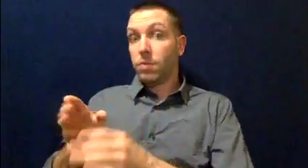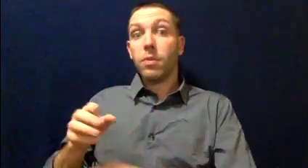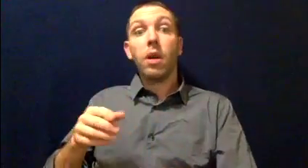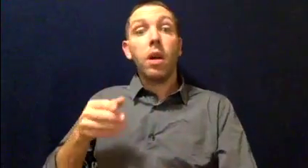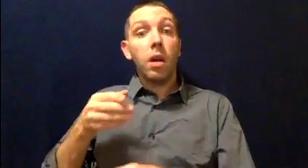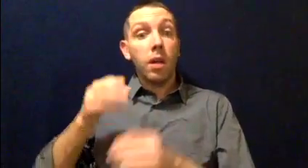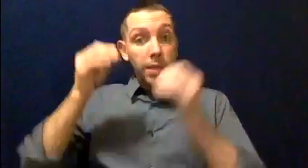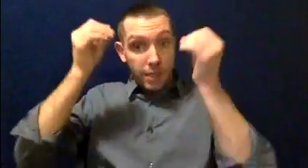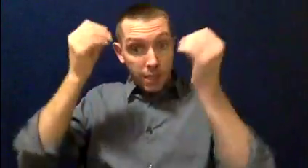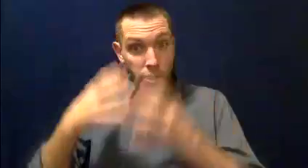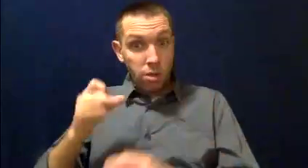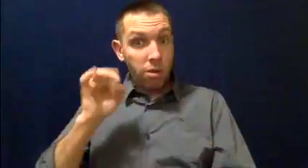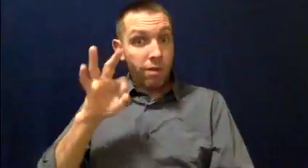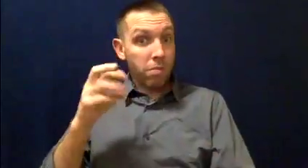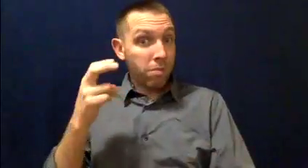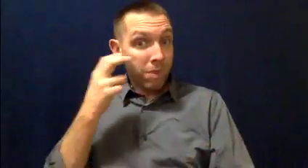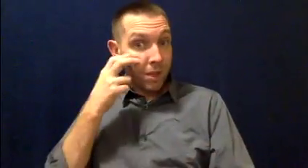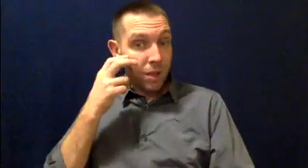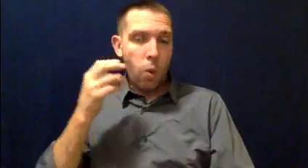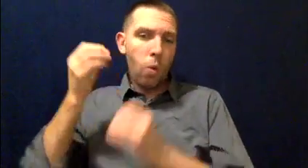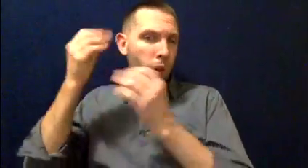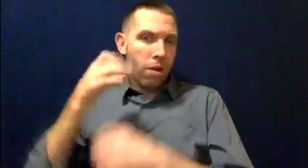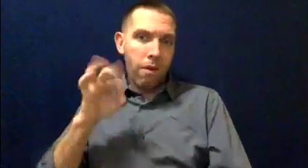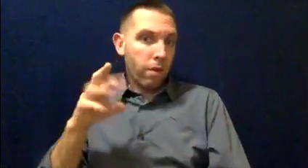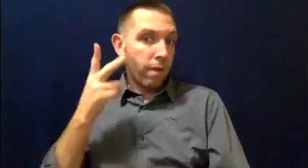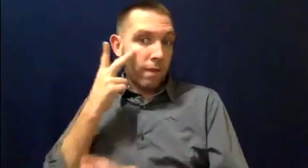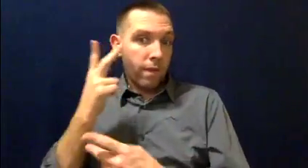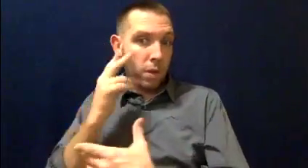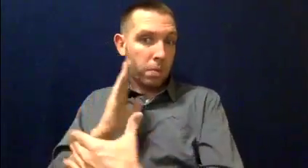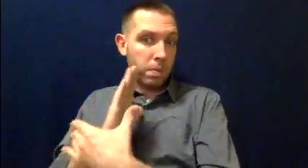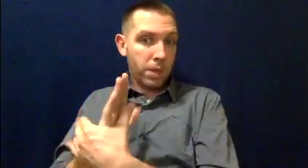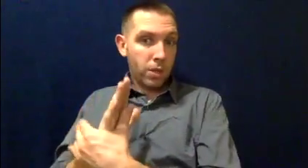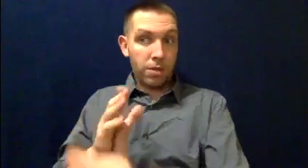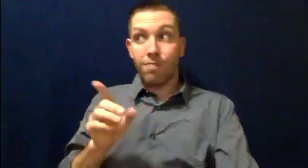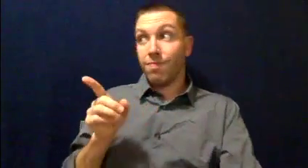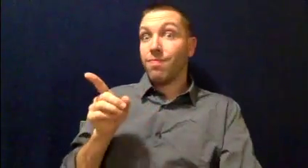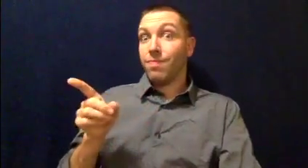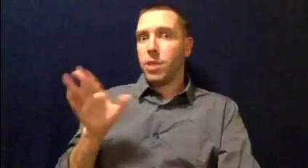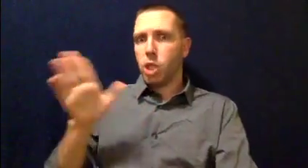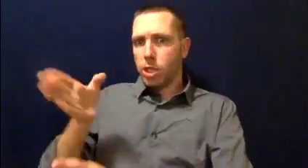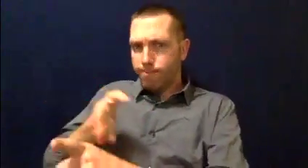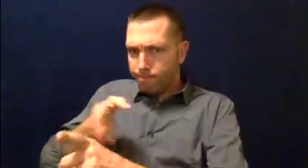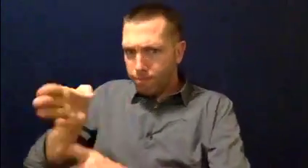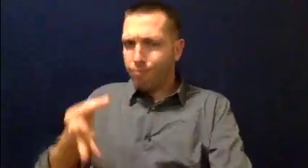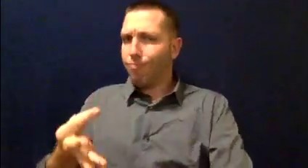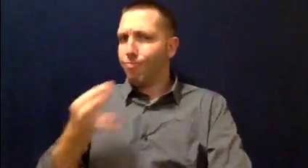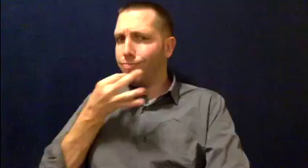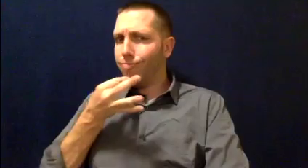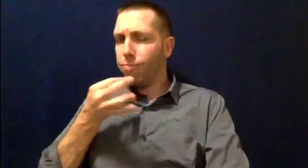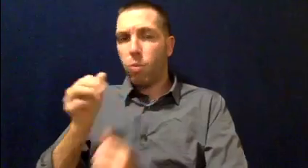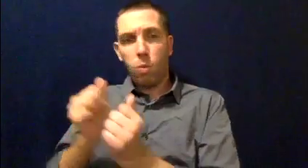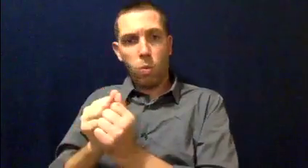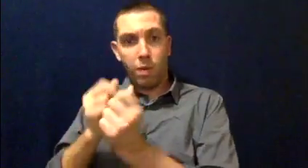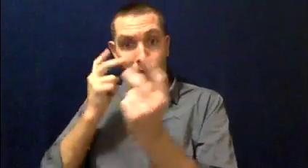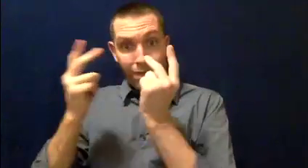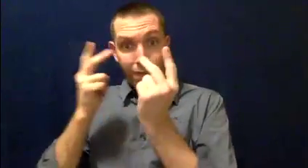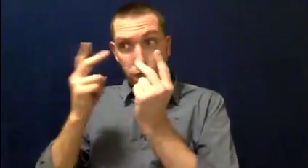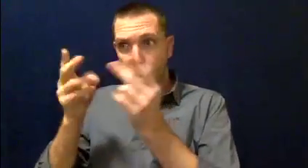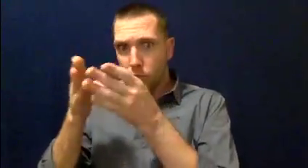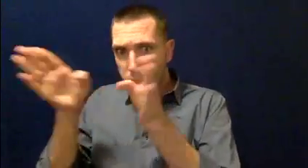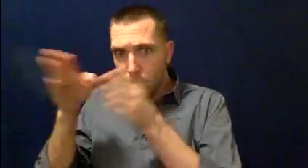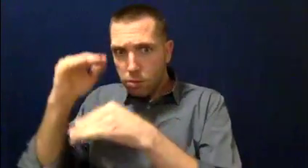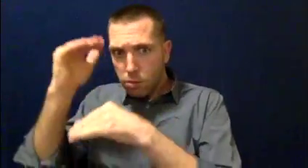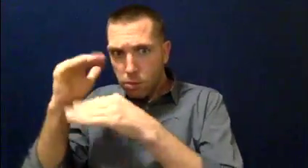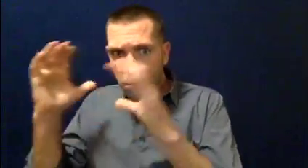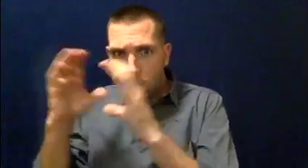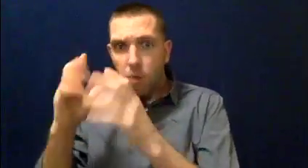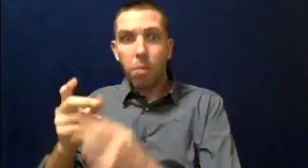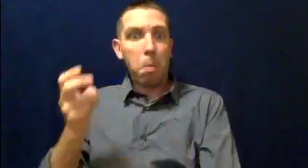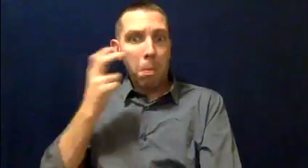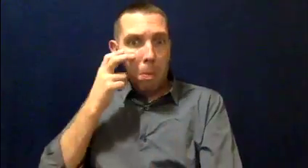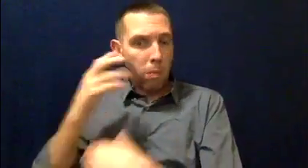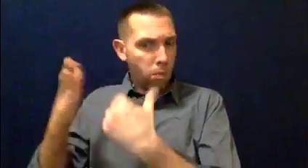TVIs work with children with various visual conditions.